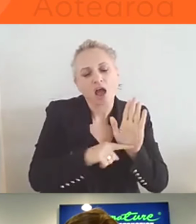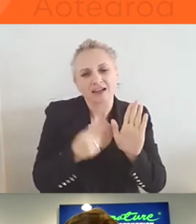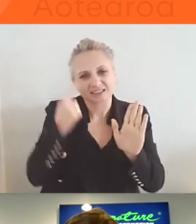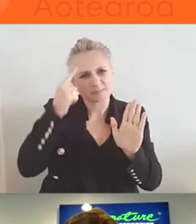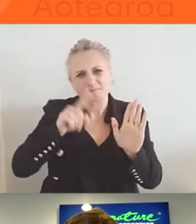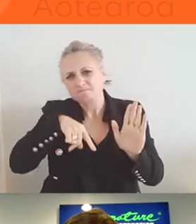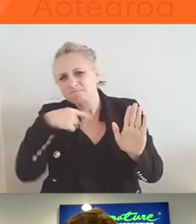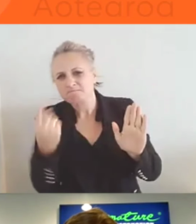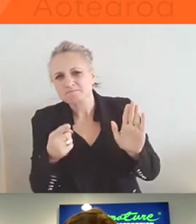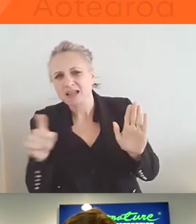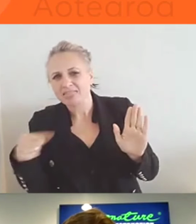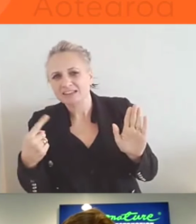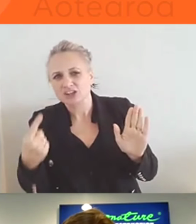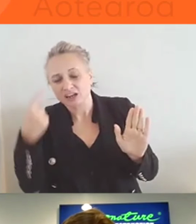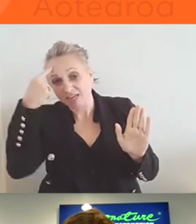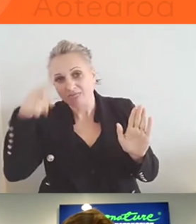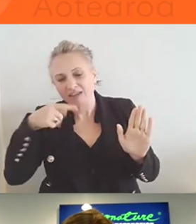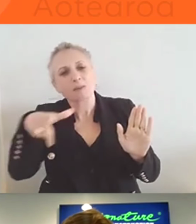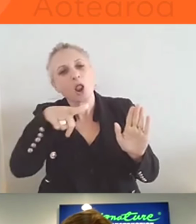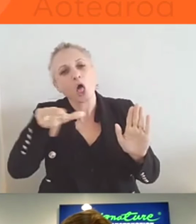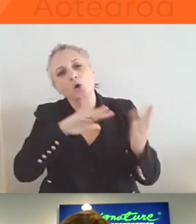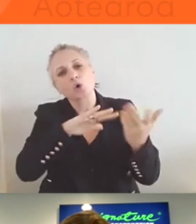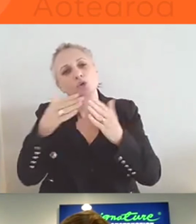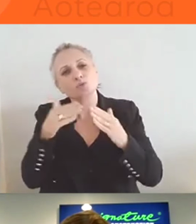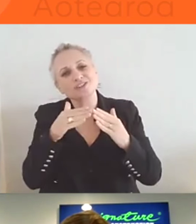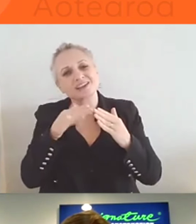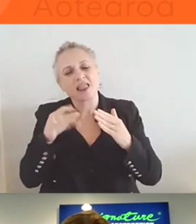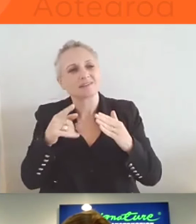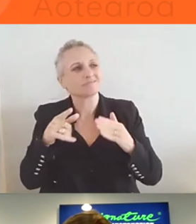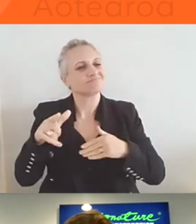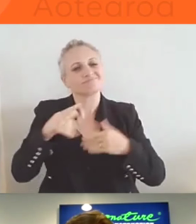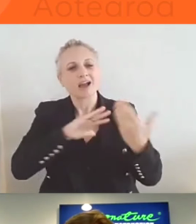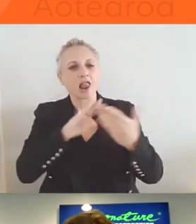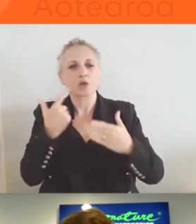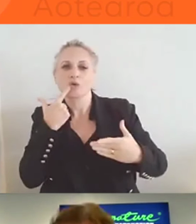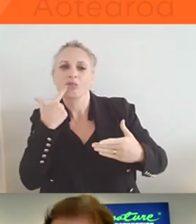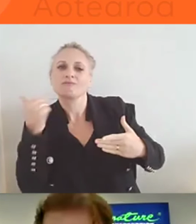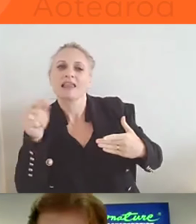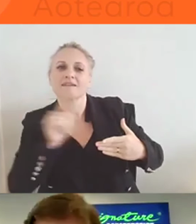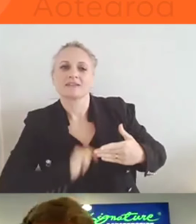in terms of the local community, like a local flavour? I'll talk